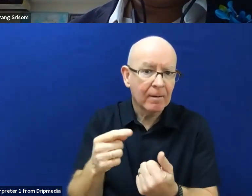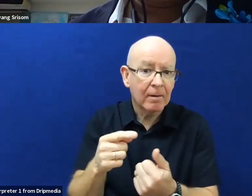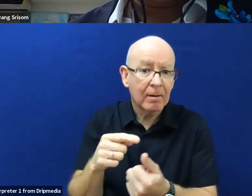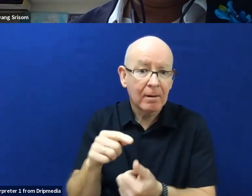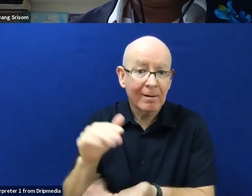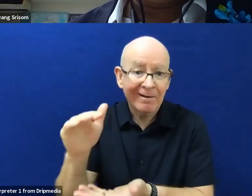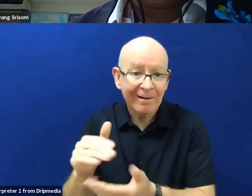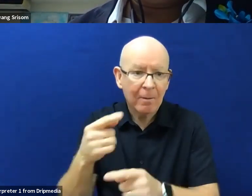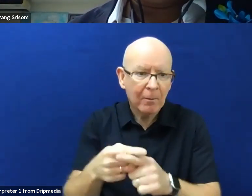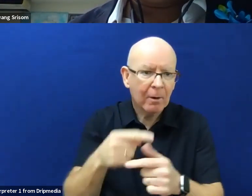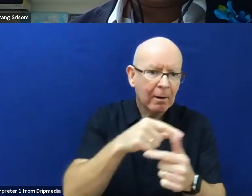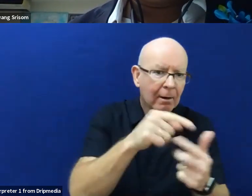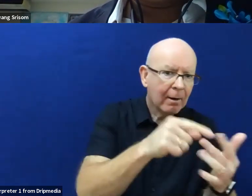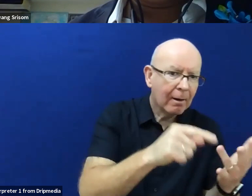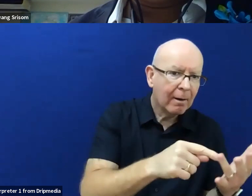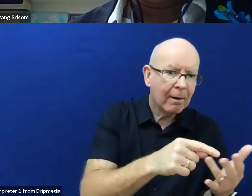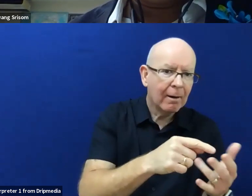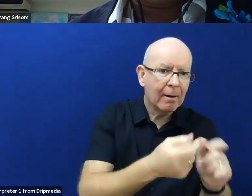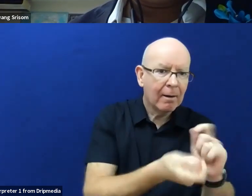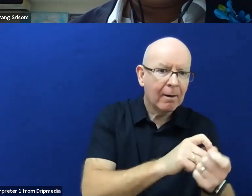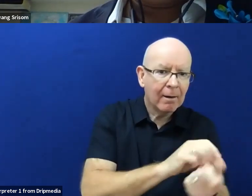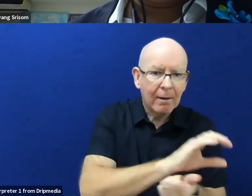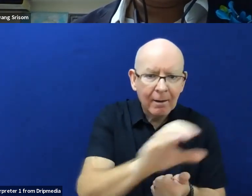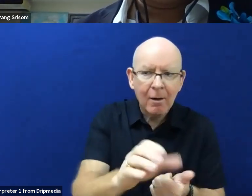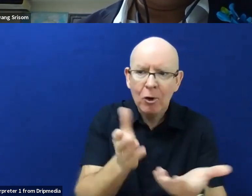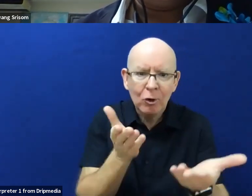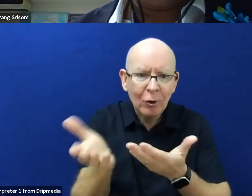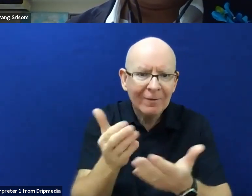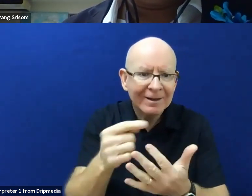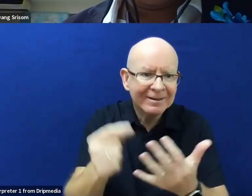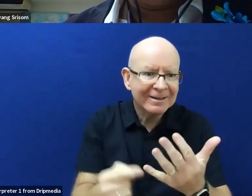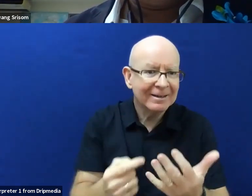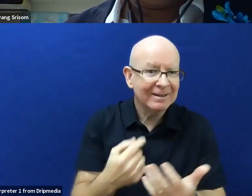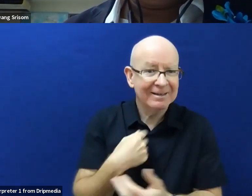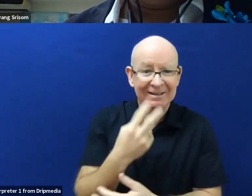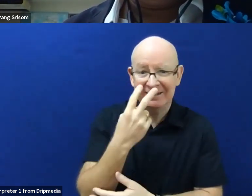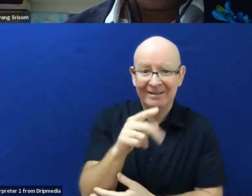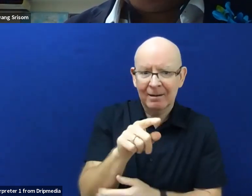Thanks, Alex. I've got one last question that we'll go to before we wrap up tonight.